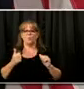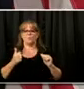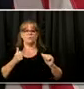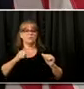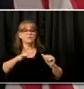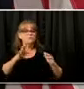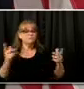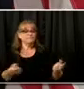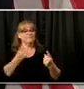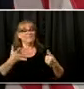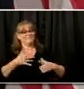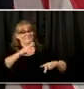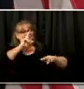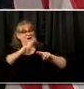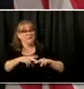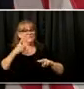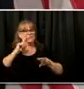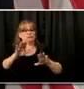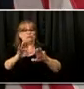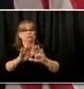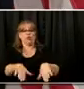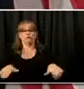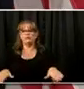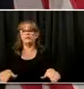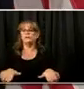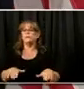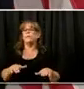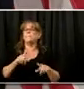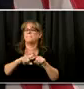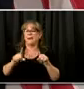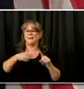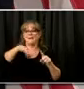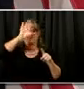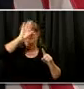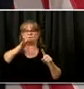interactions but can be done in a different way that’s safer for kids and we’ll look forward